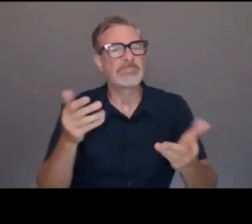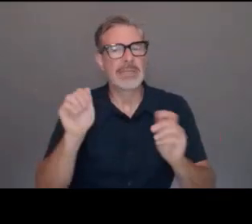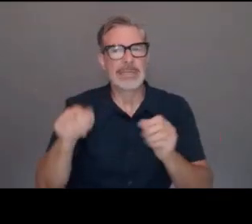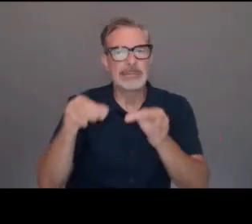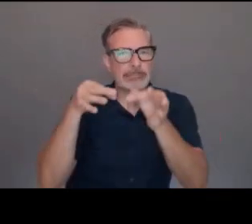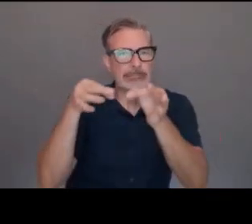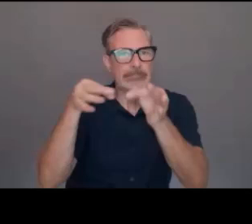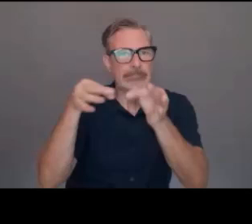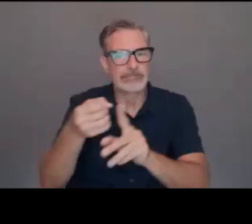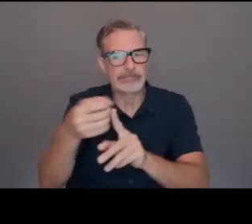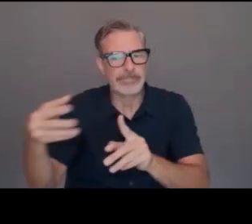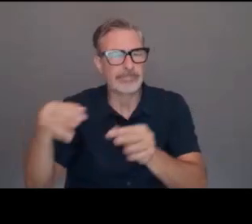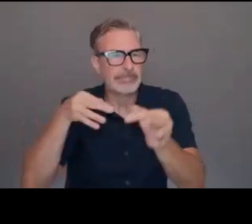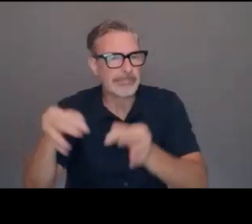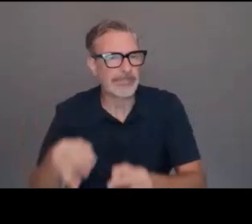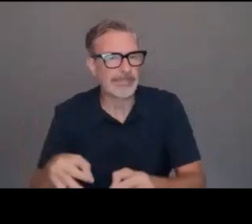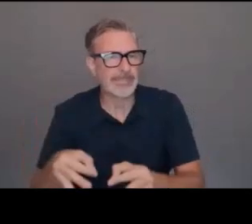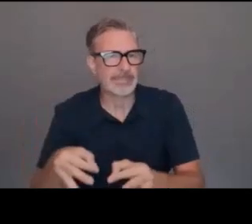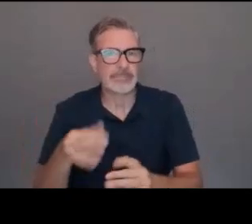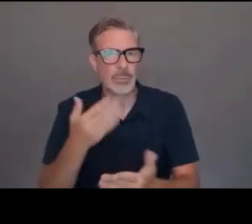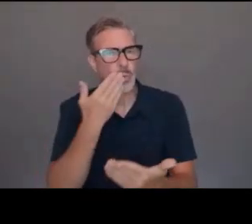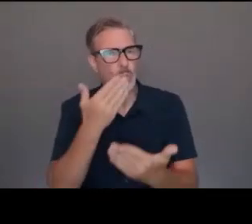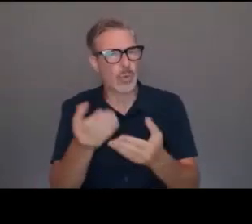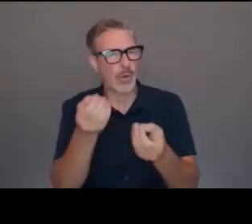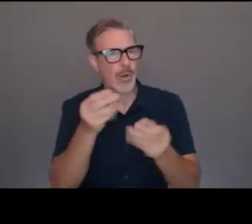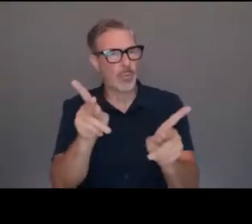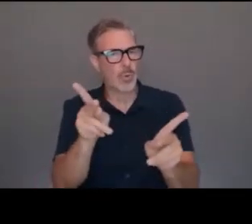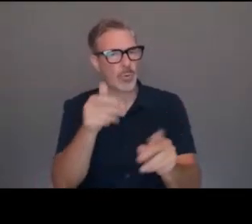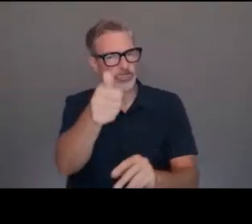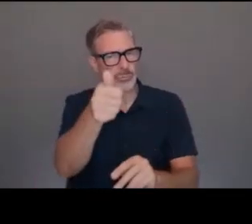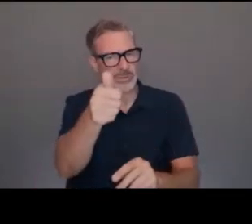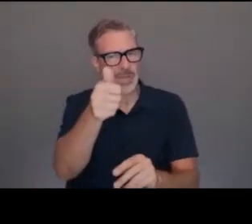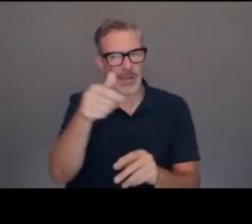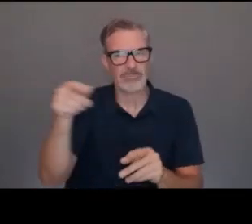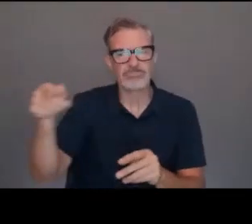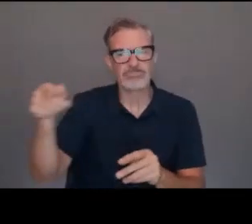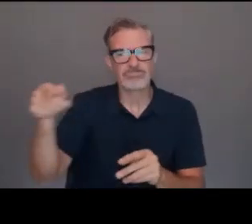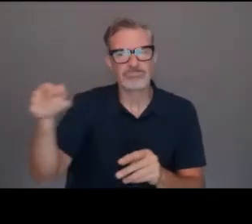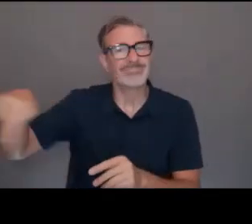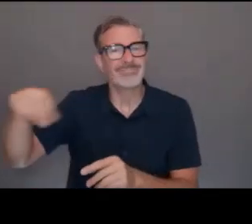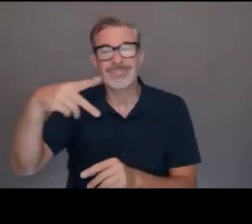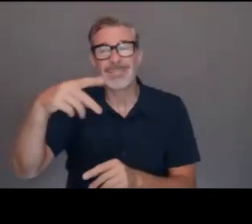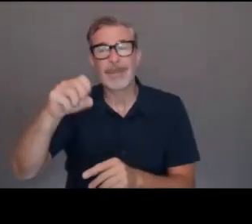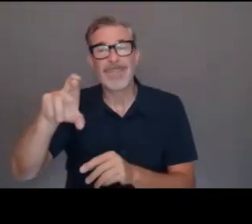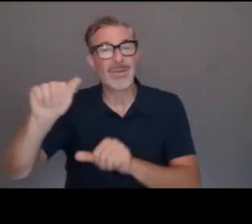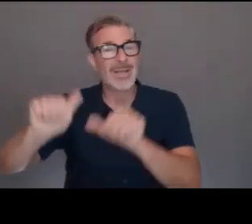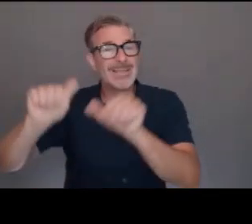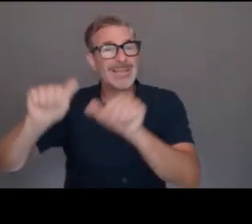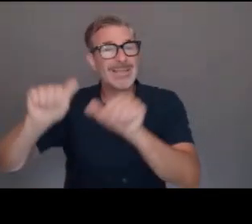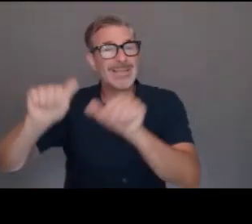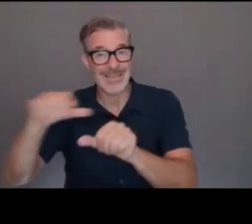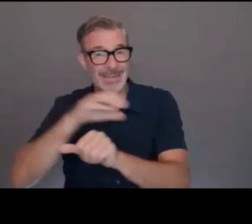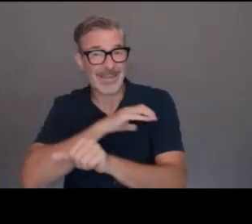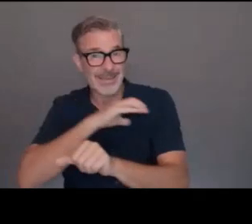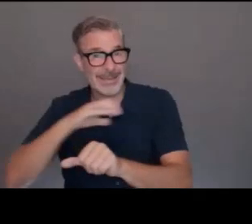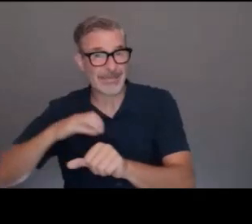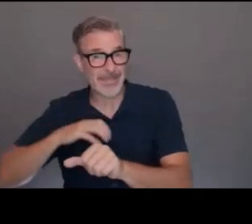And that, too, is a great opportunity to tell peer assessors more about the project, about why you chose that example, about why it's